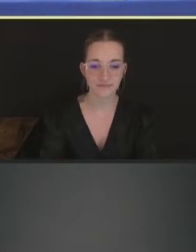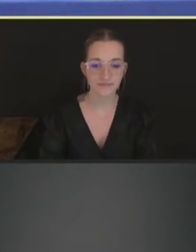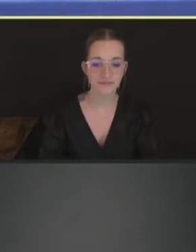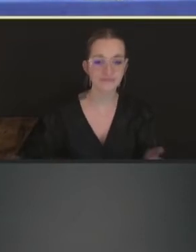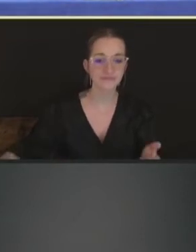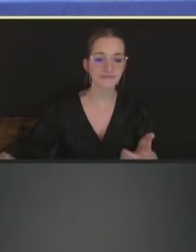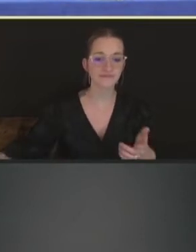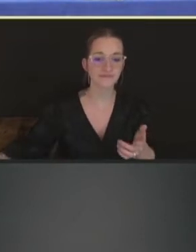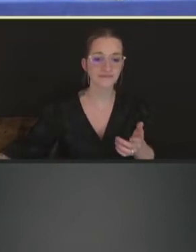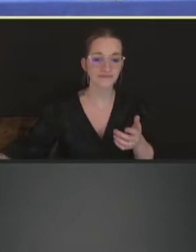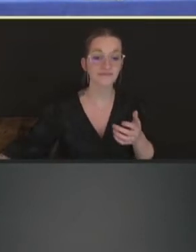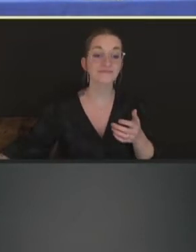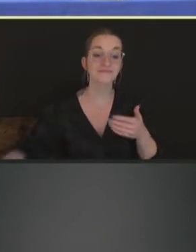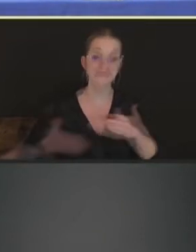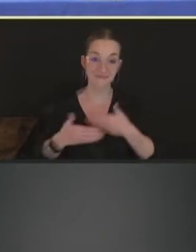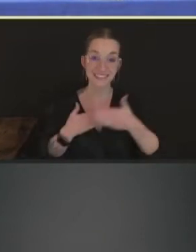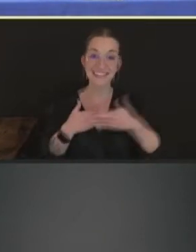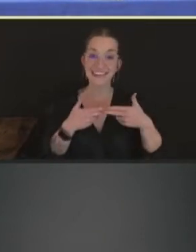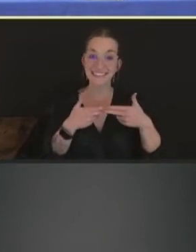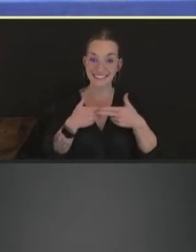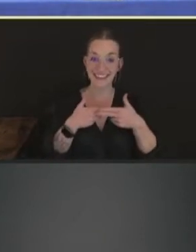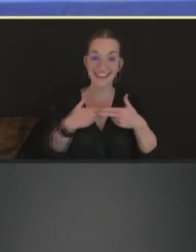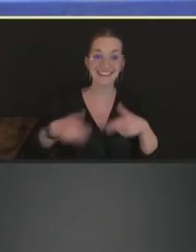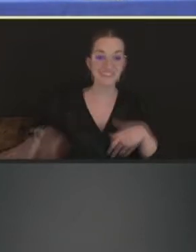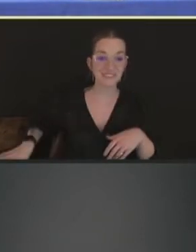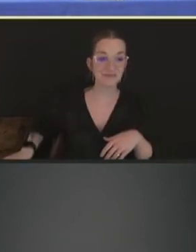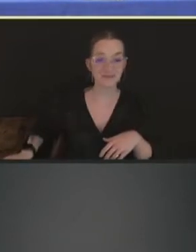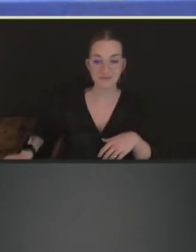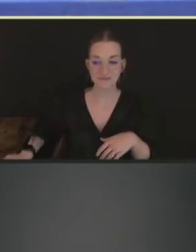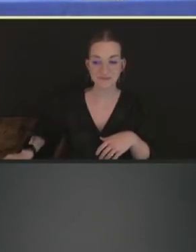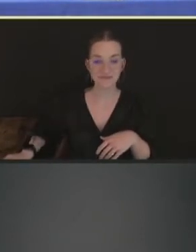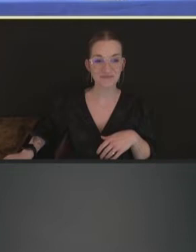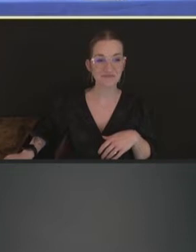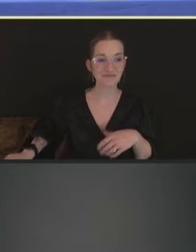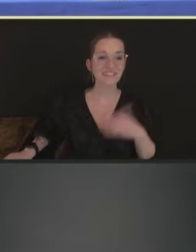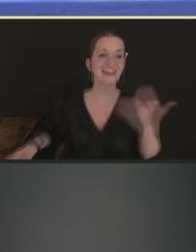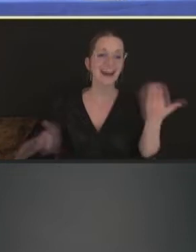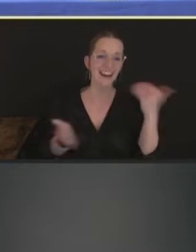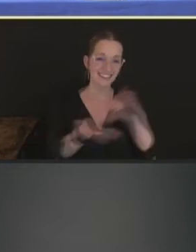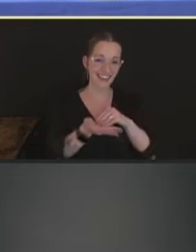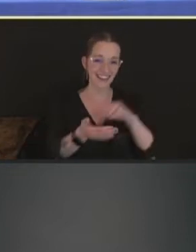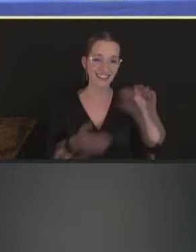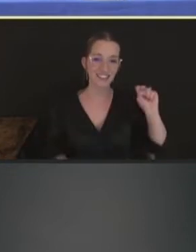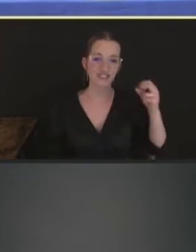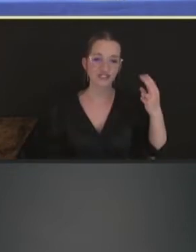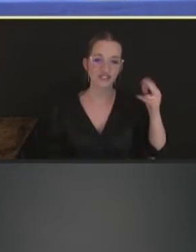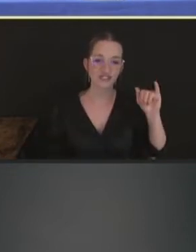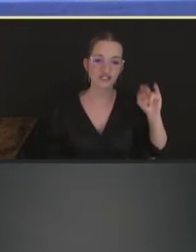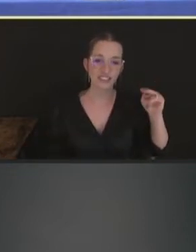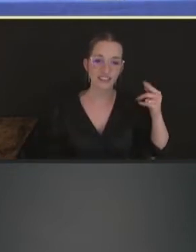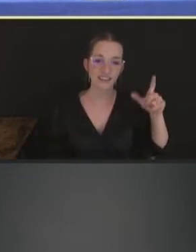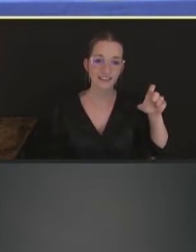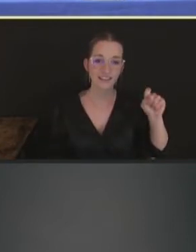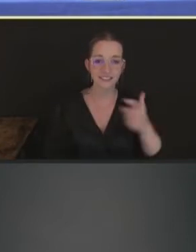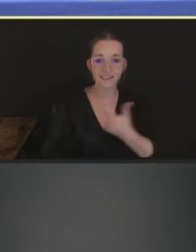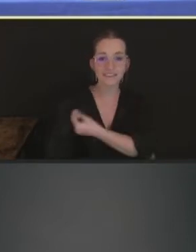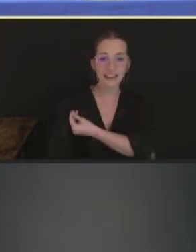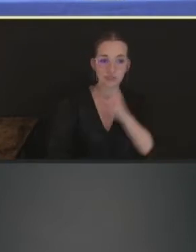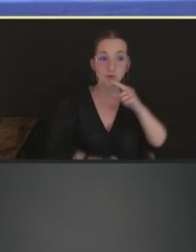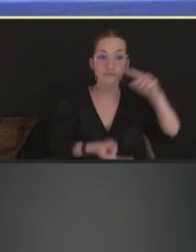I did -- again, shingles vaccine reduces the risk of Alzheimer's.